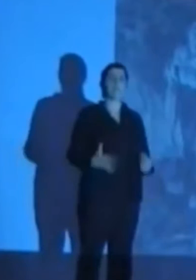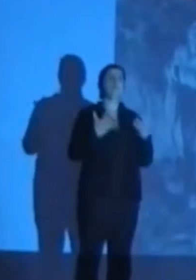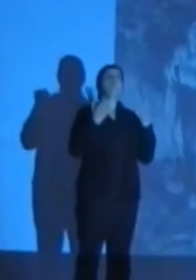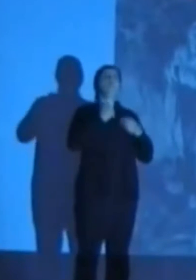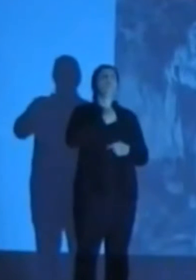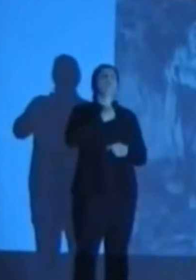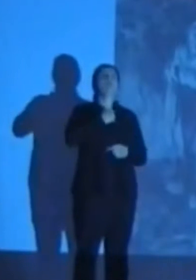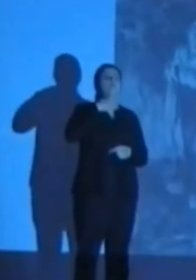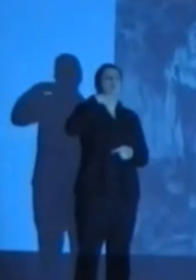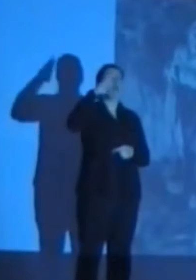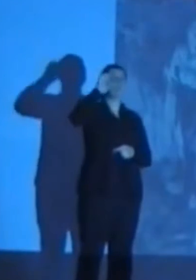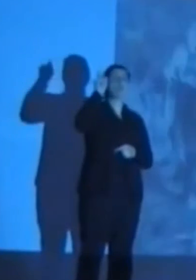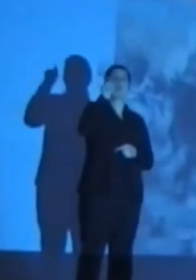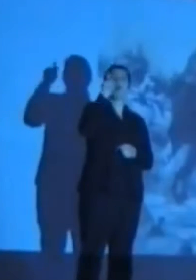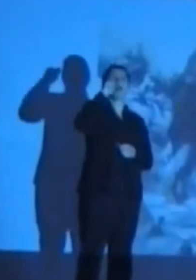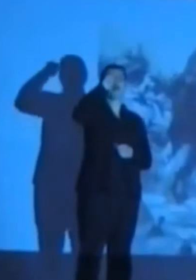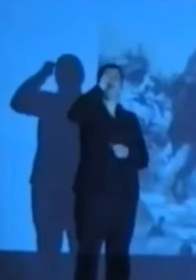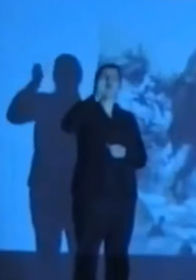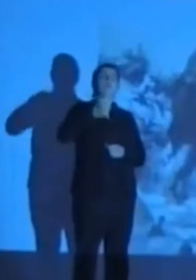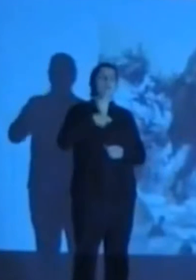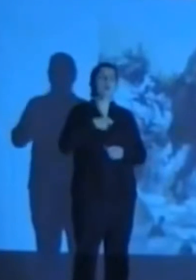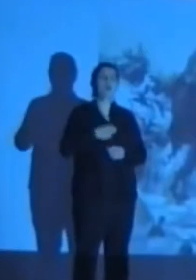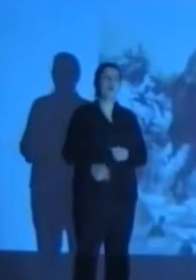Father of mercy, forsake me not!